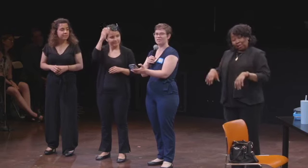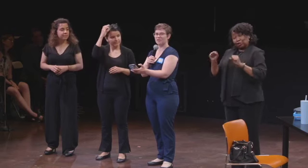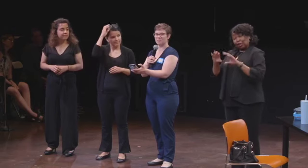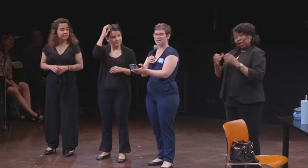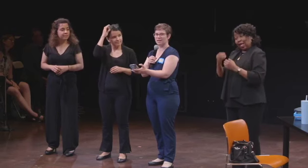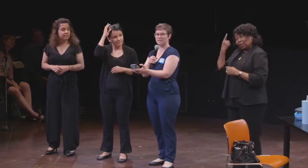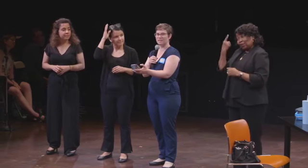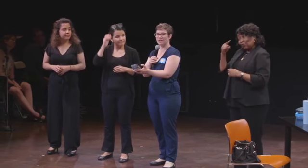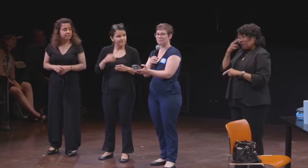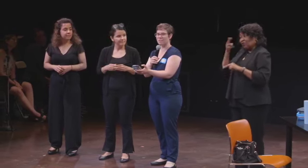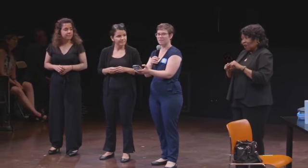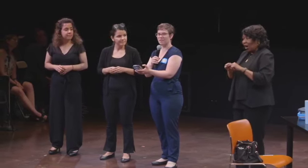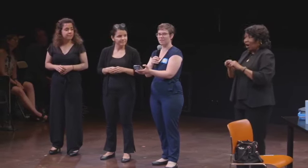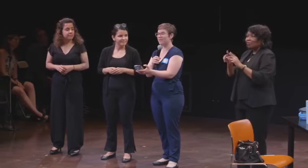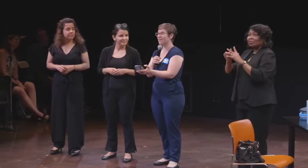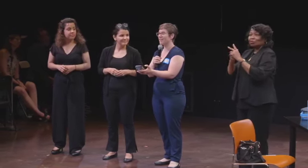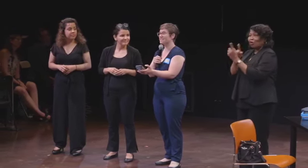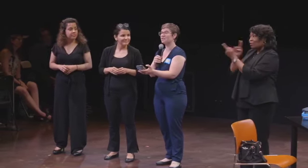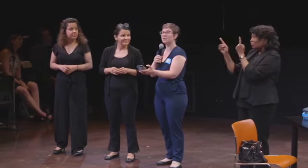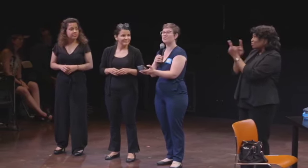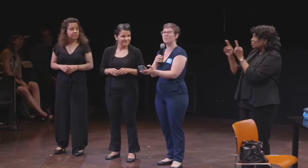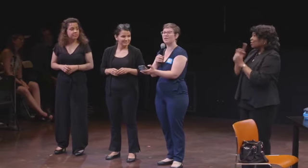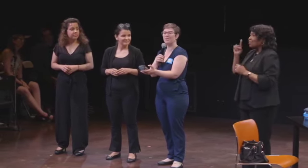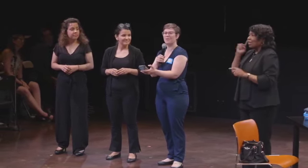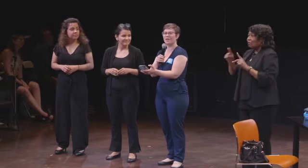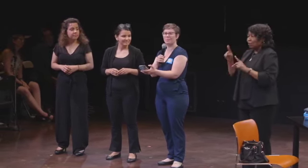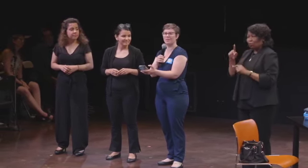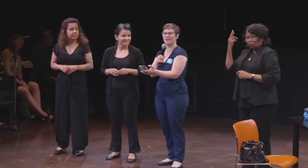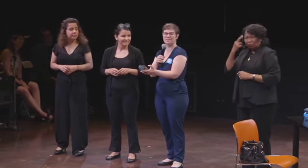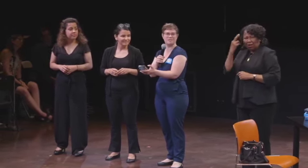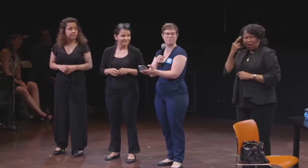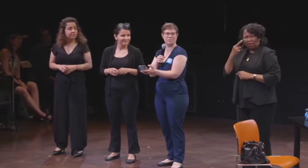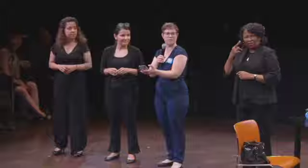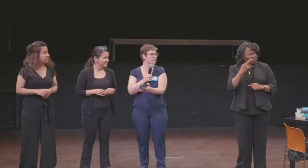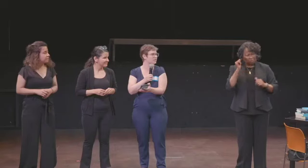and then started meeting deaf people and then realized that the shows I were in weren't accessible,